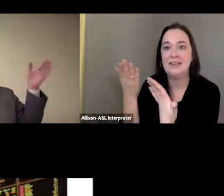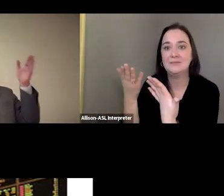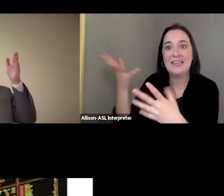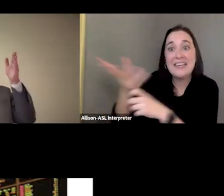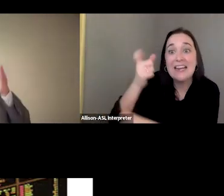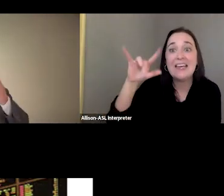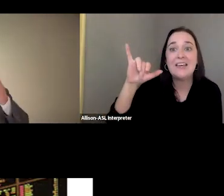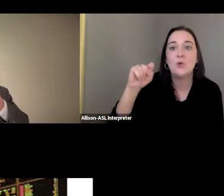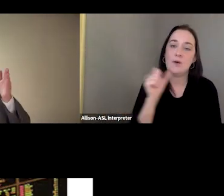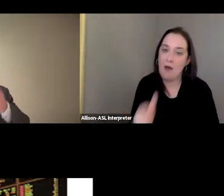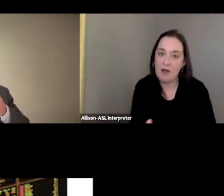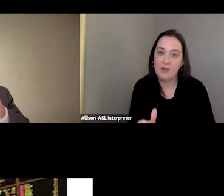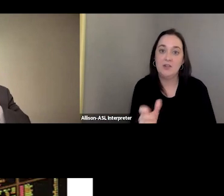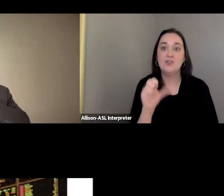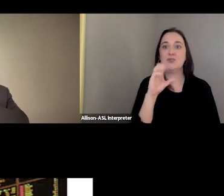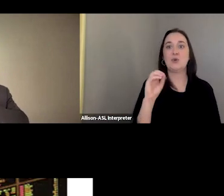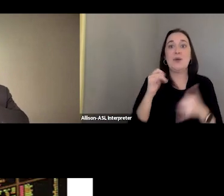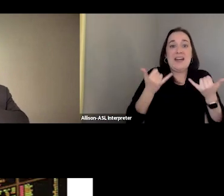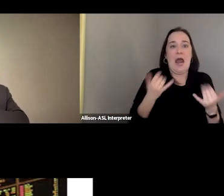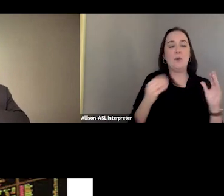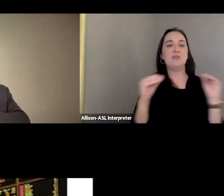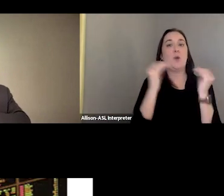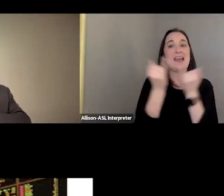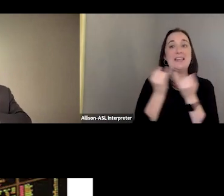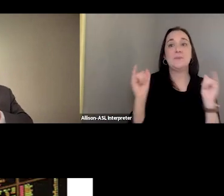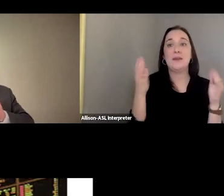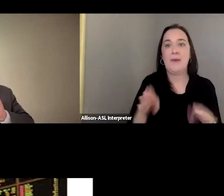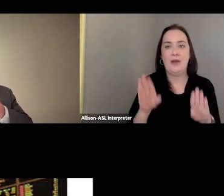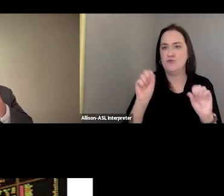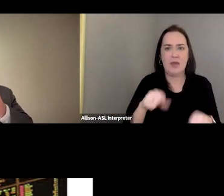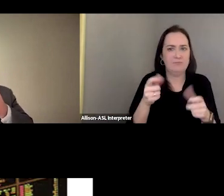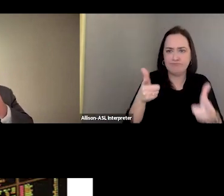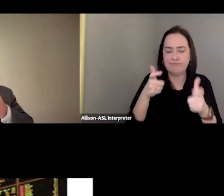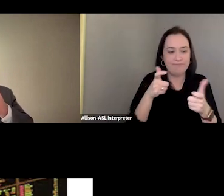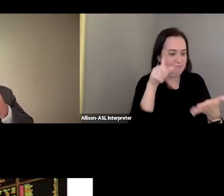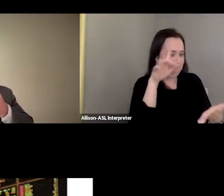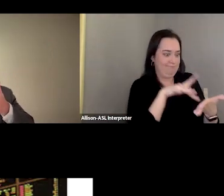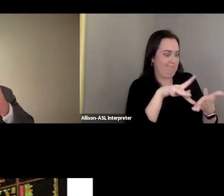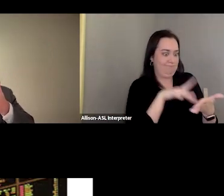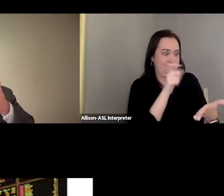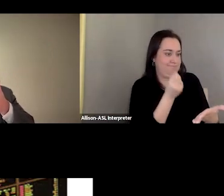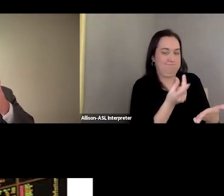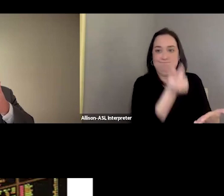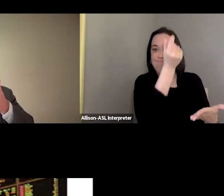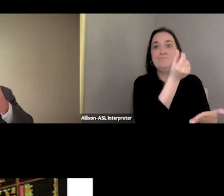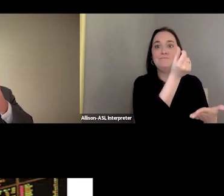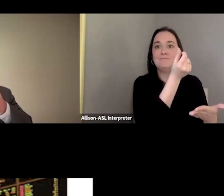can now become an independent bet that you can do quickly on a phone. And that rapid recession, session of being able to,